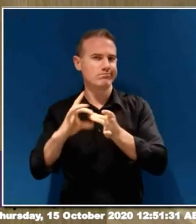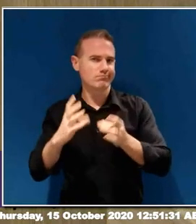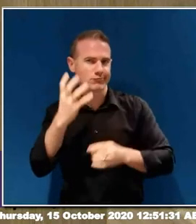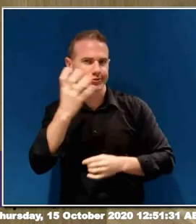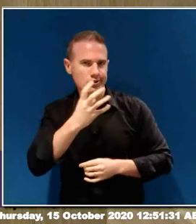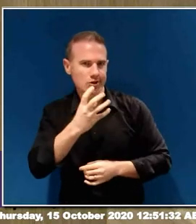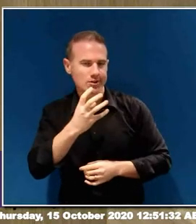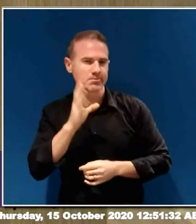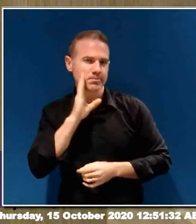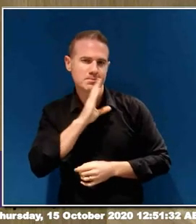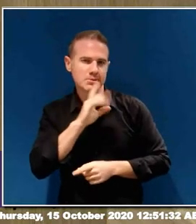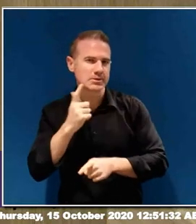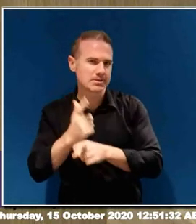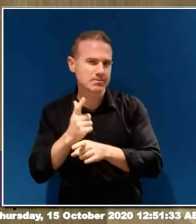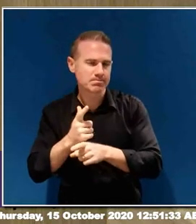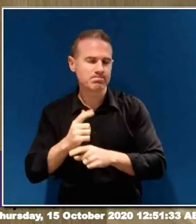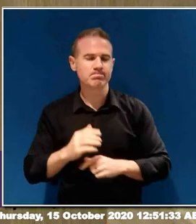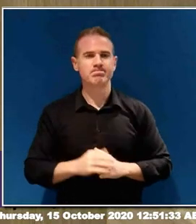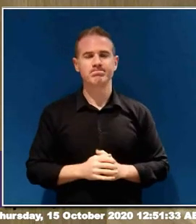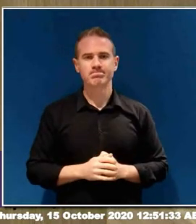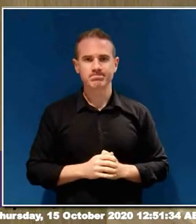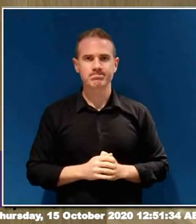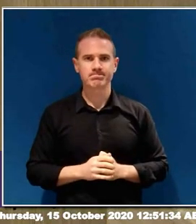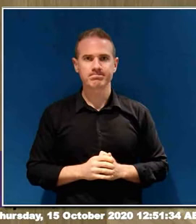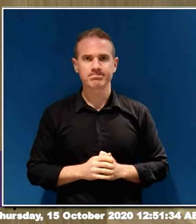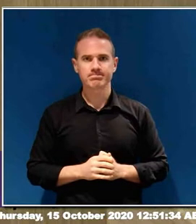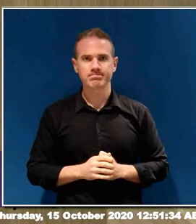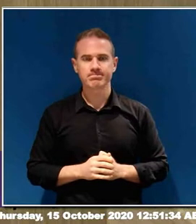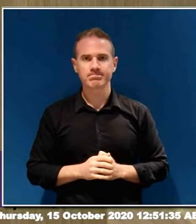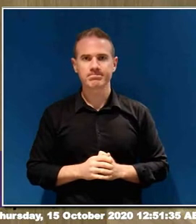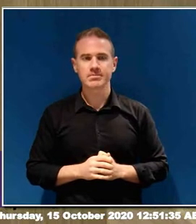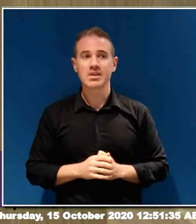into being in an informal way. Yes.